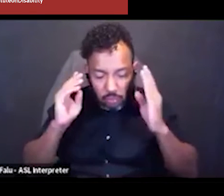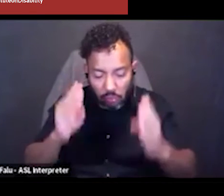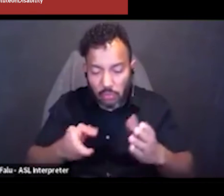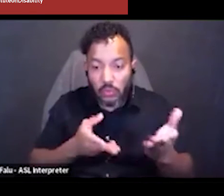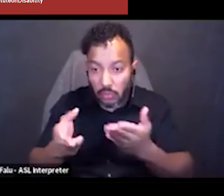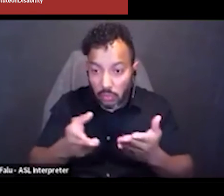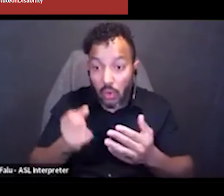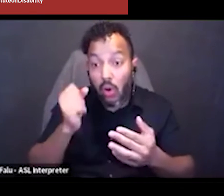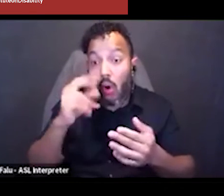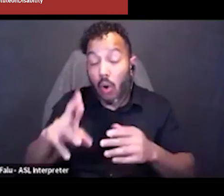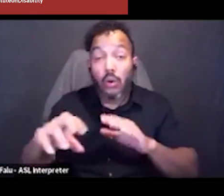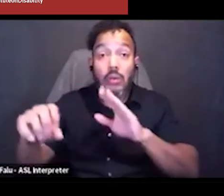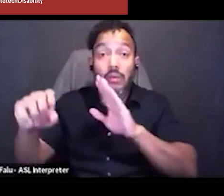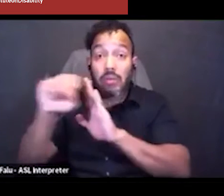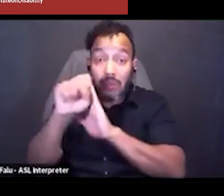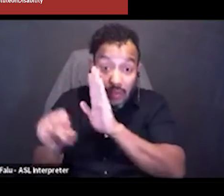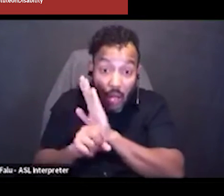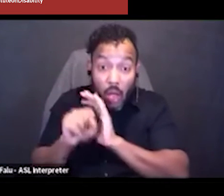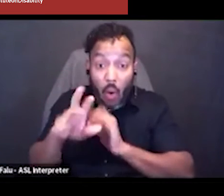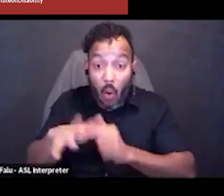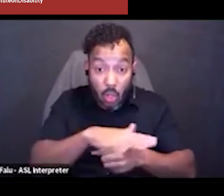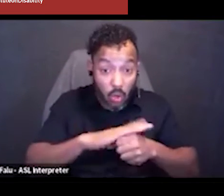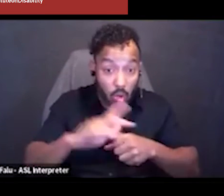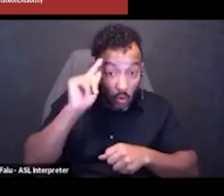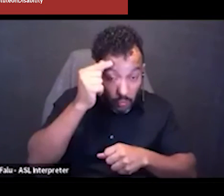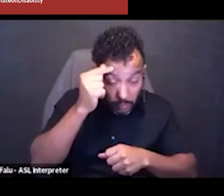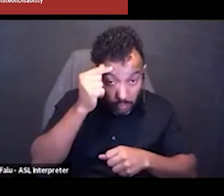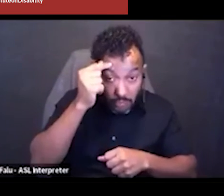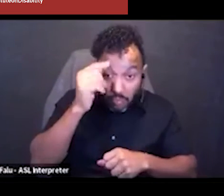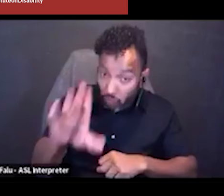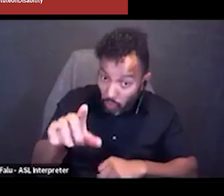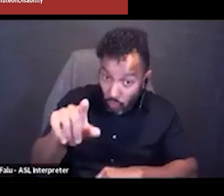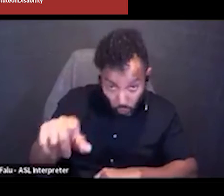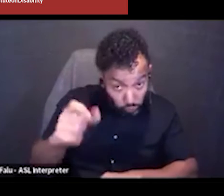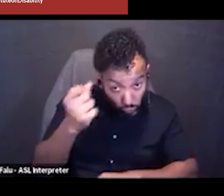government level you do have a legal obligation.